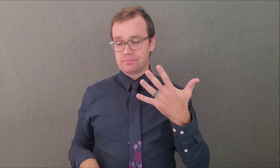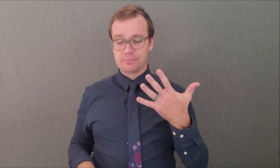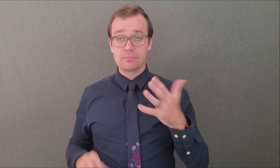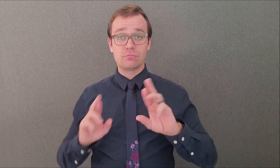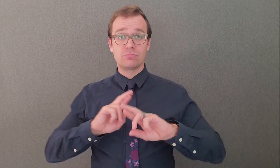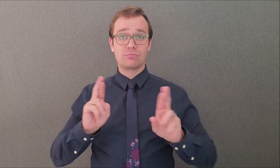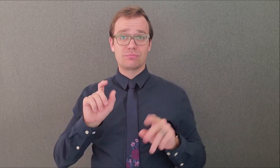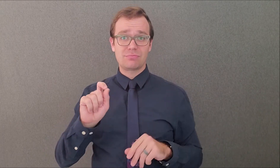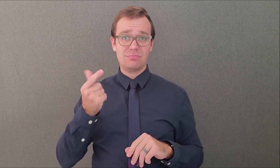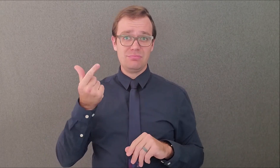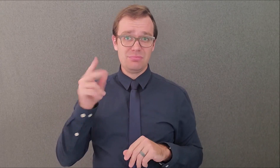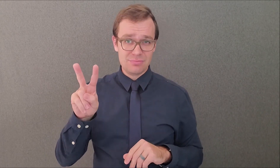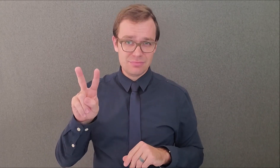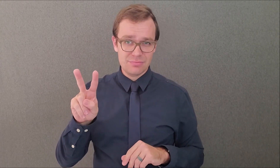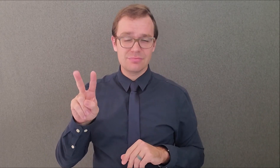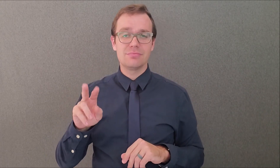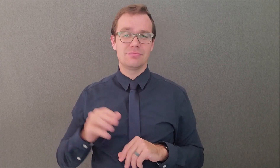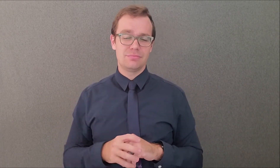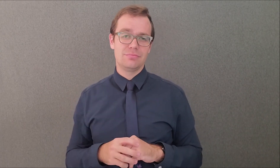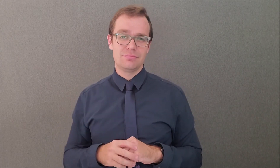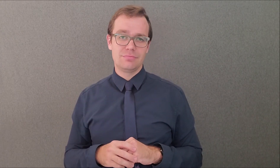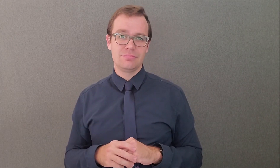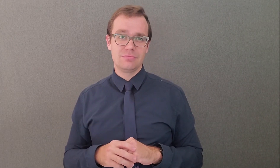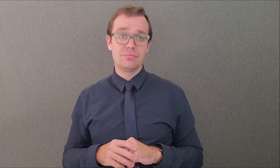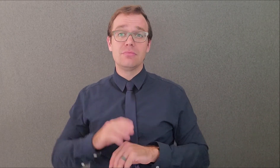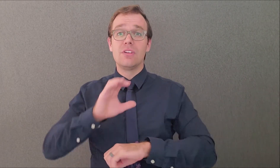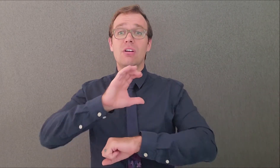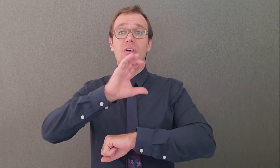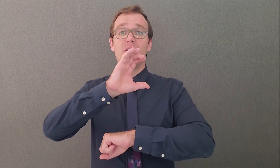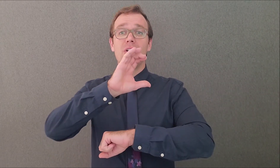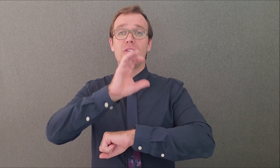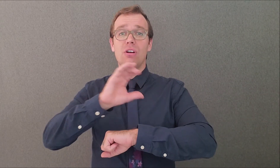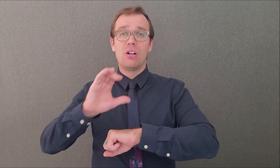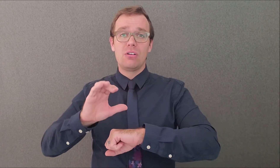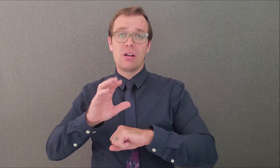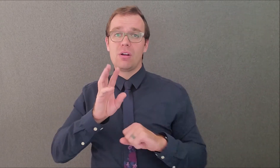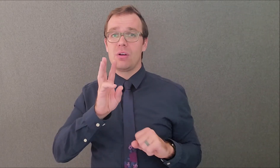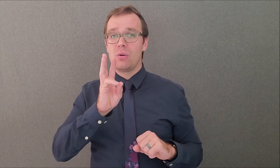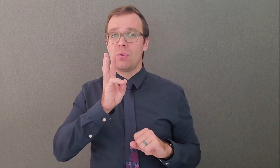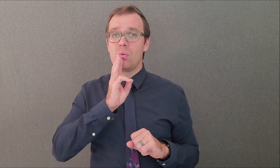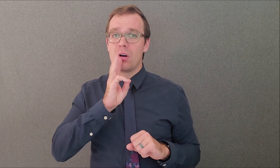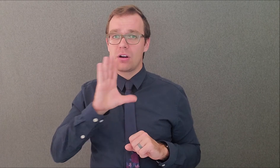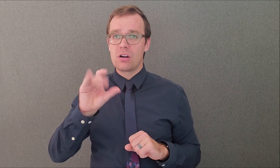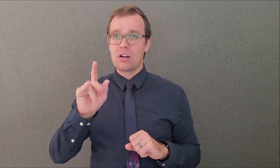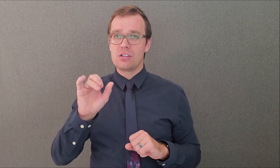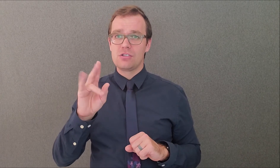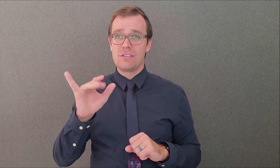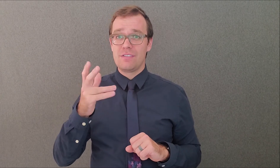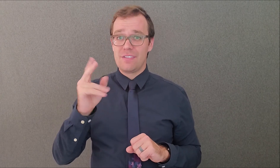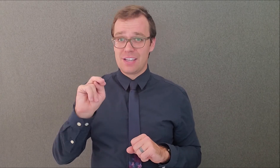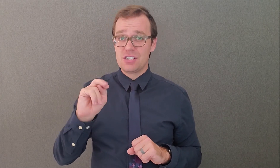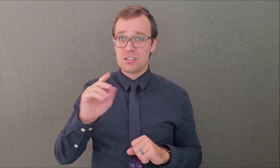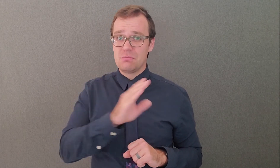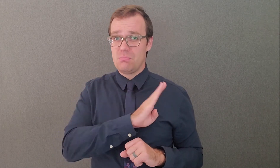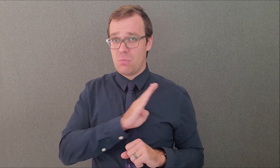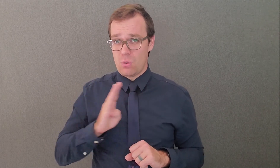Ready.gov, floods, Colorado Water Conservation Board, FloodSmart,